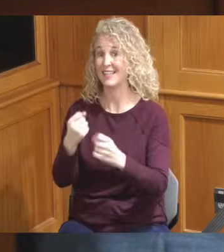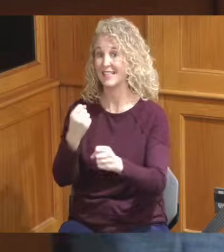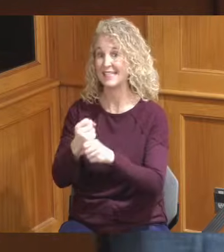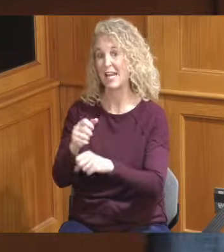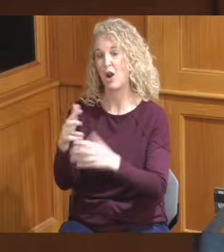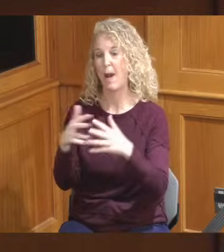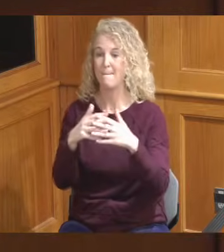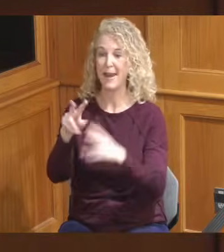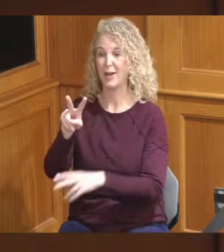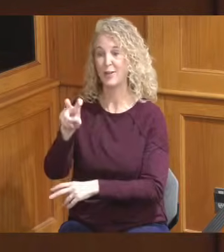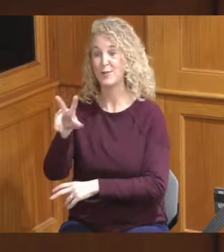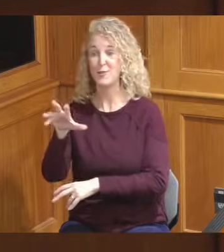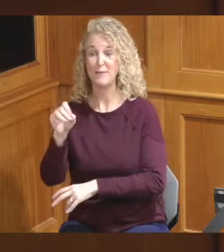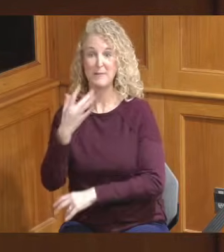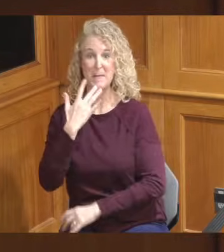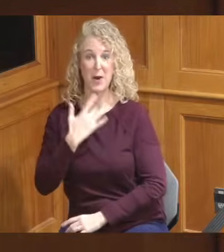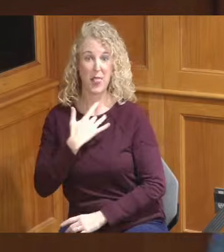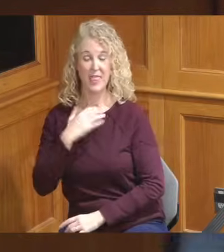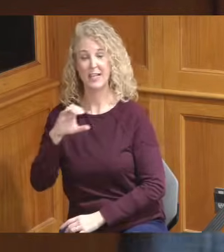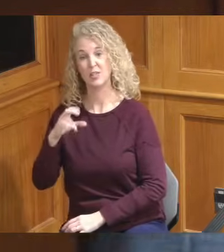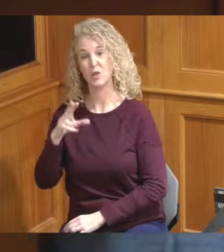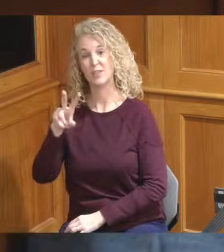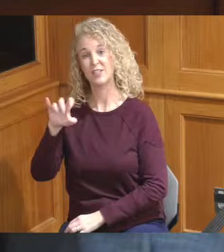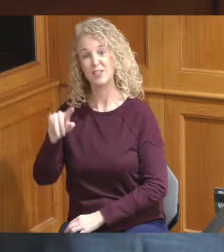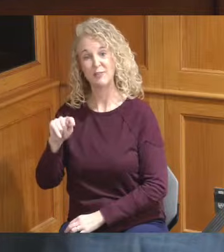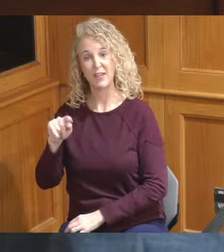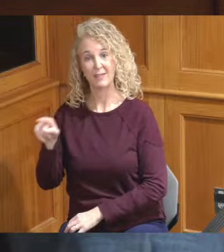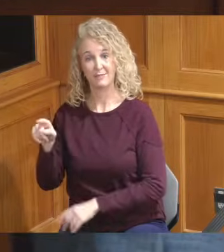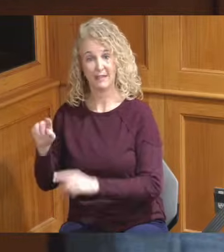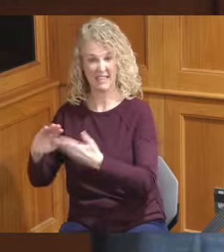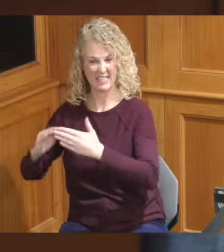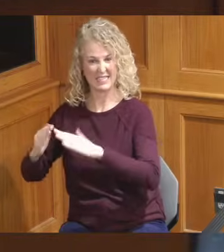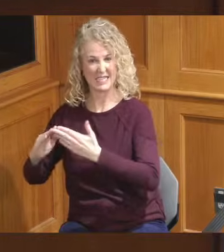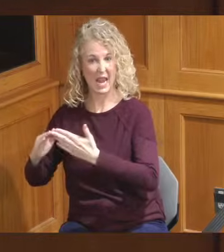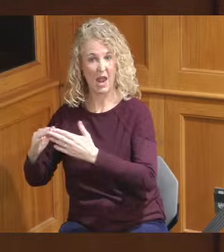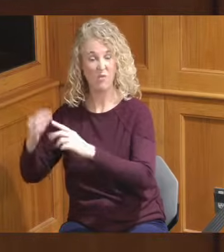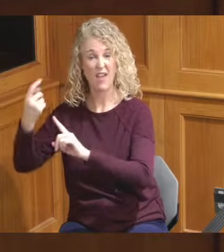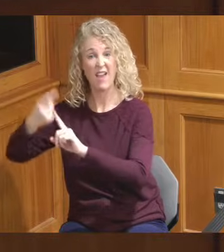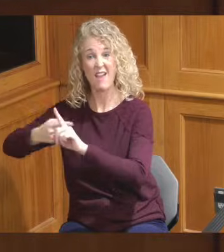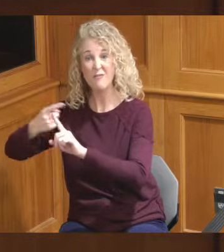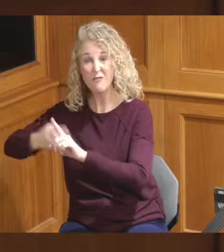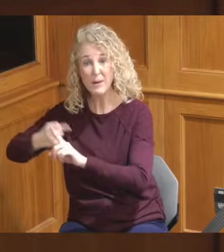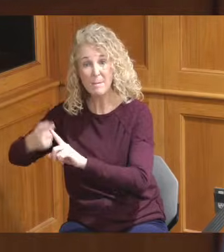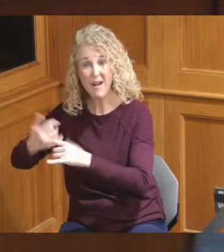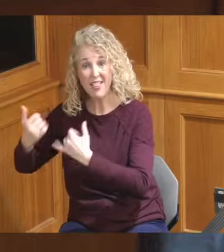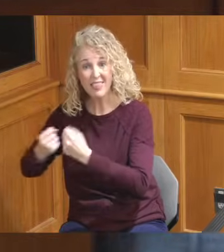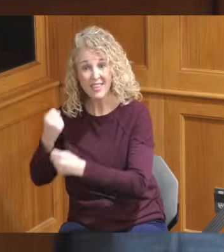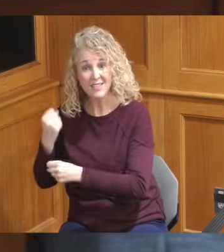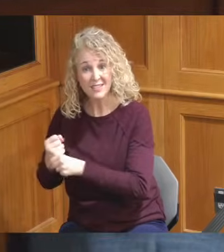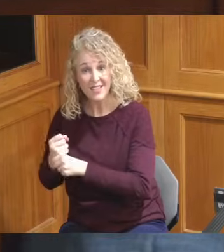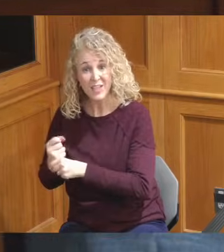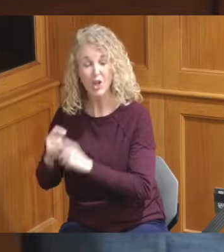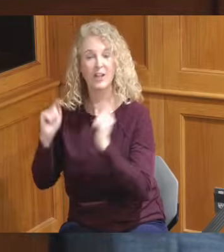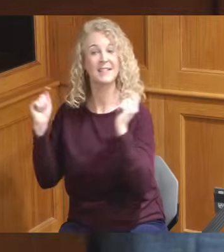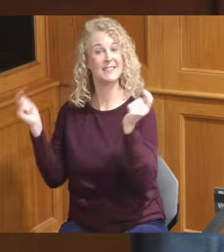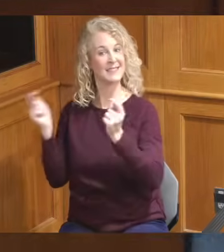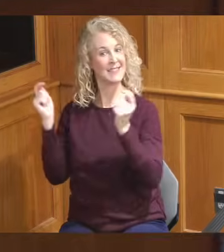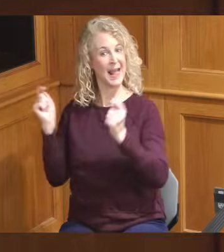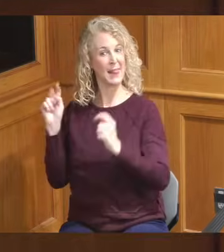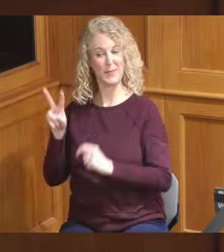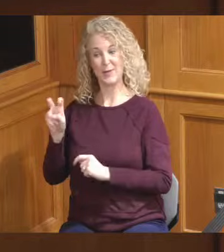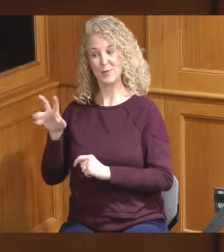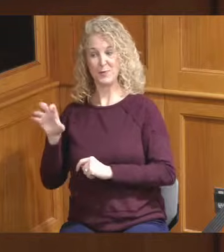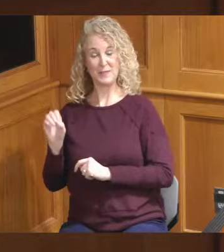birthday and so Cheviot is having an event every month this year to celebrate America 250. And so